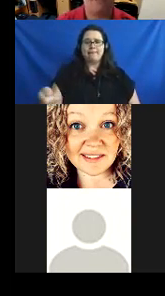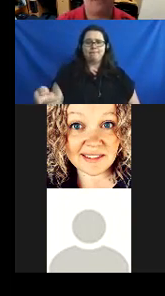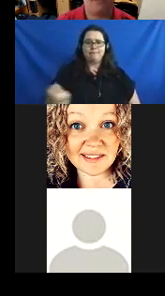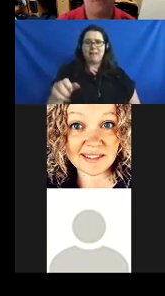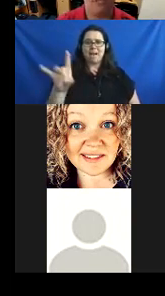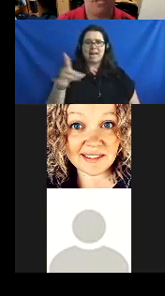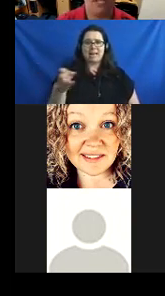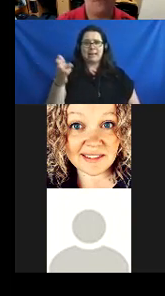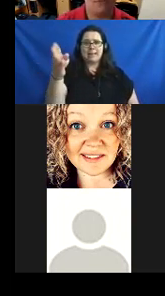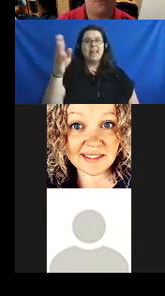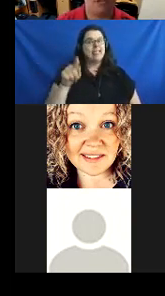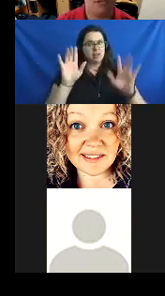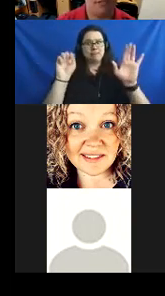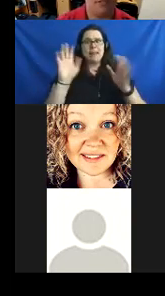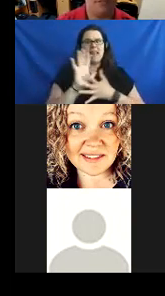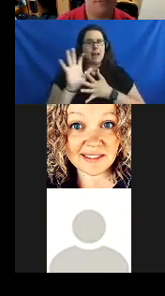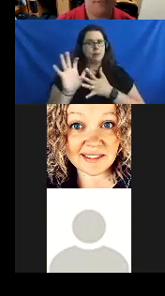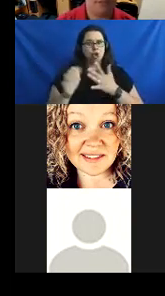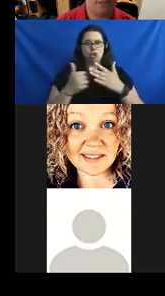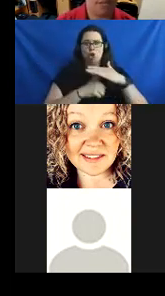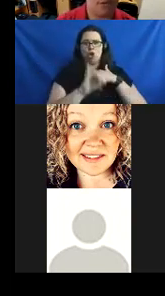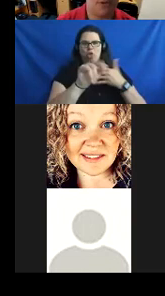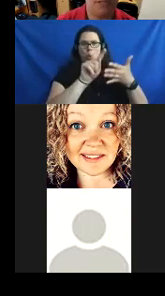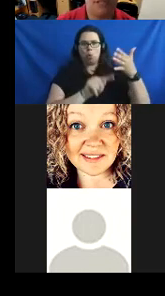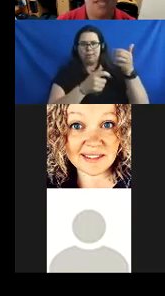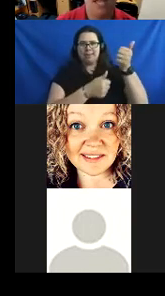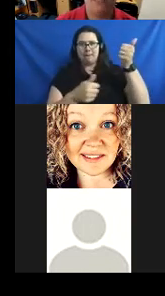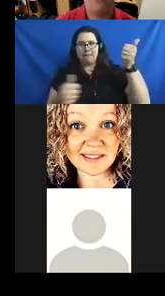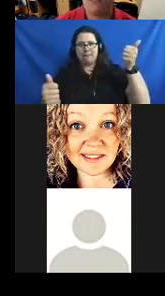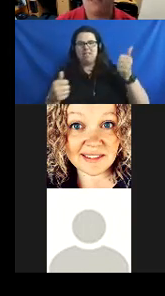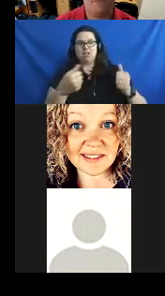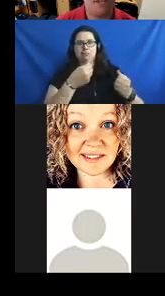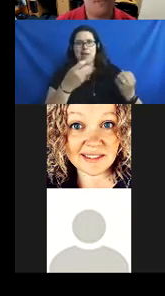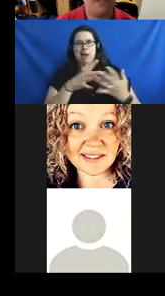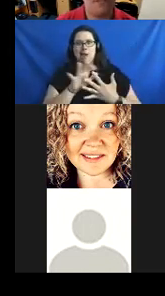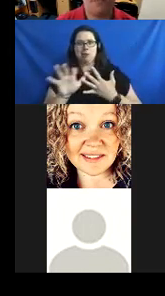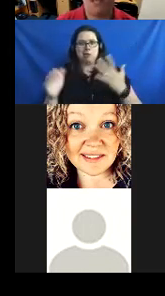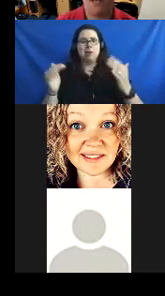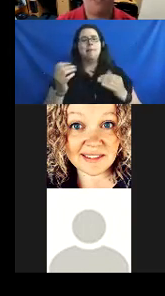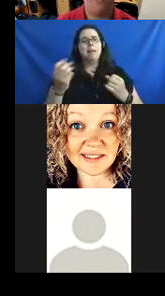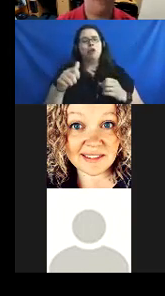OPTIONS WITHIN EACH OF THOSE DIFFERENT SUBCATEGORIES. OF COURSE, THERE ARE MANY OTHER ACCESSIBLE OPTIONS